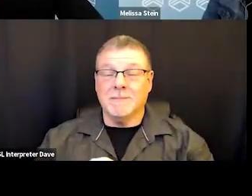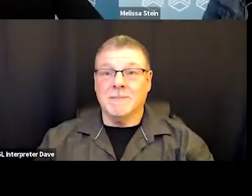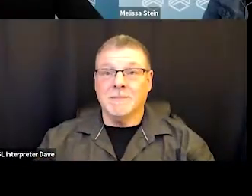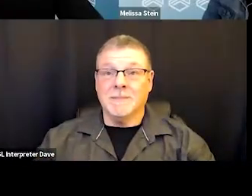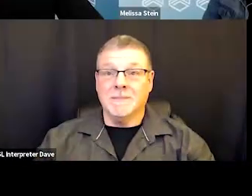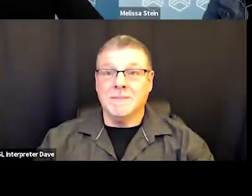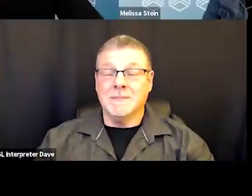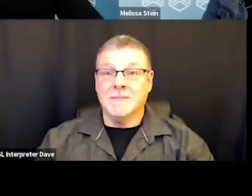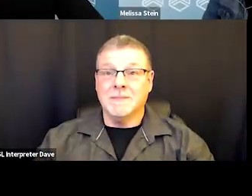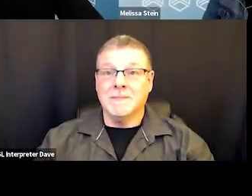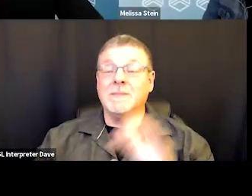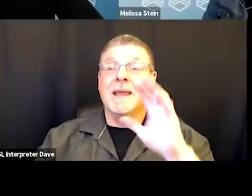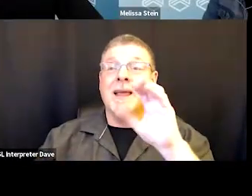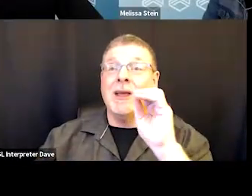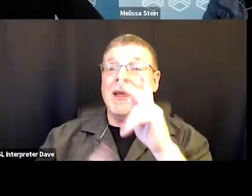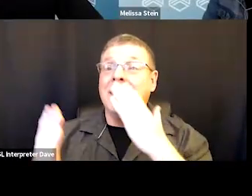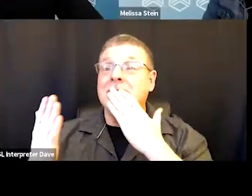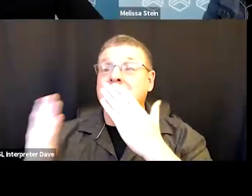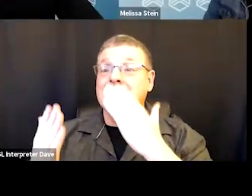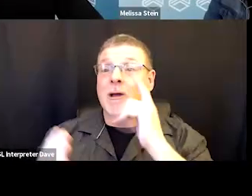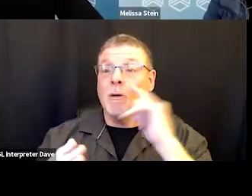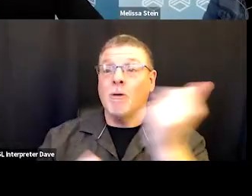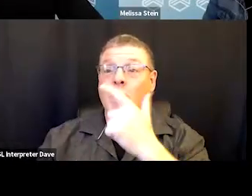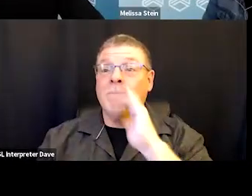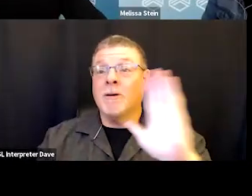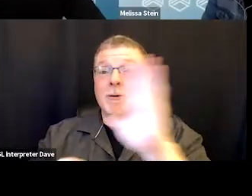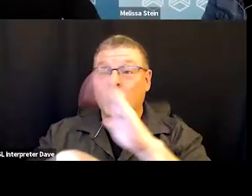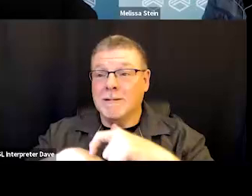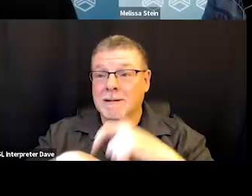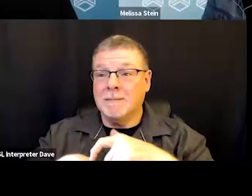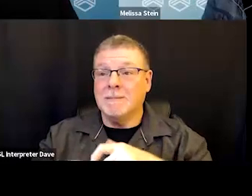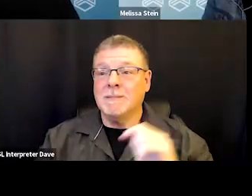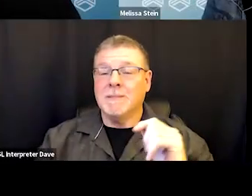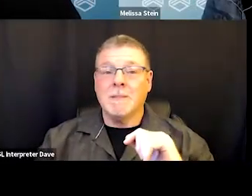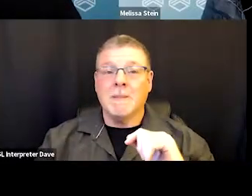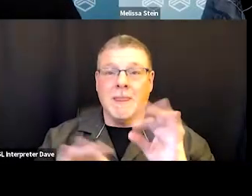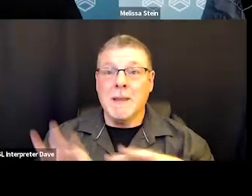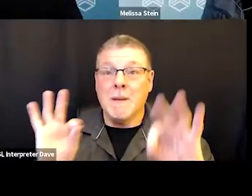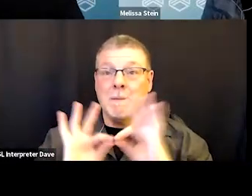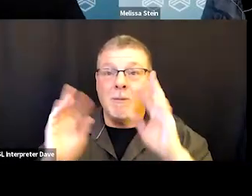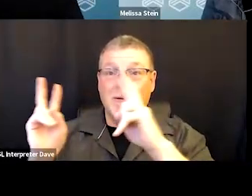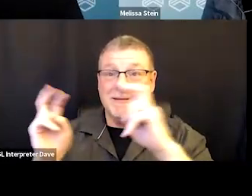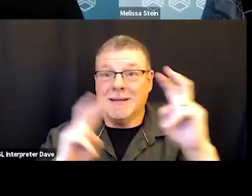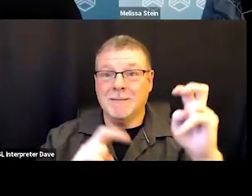And so thank you all for your time, for joining us today for this important topic. And thank you, West,